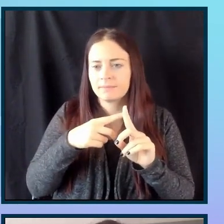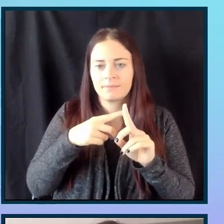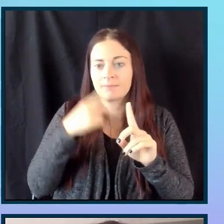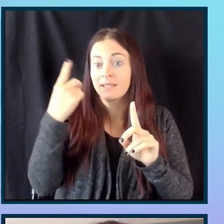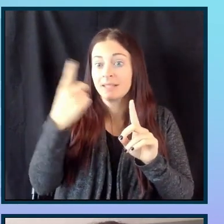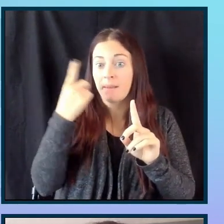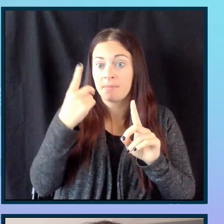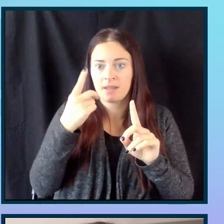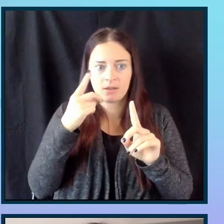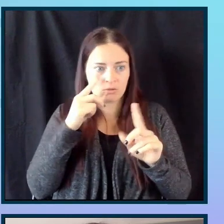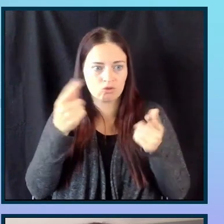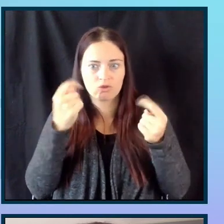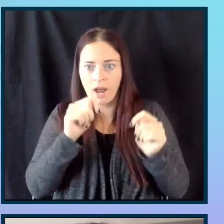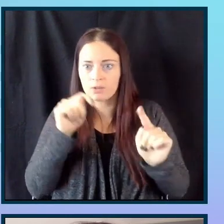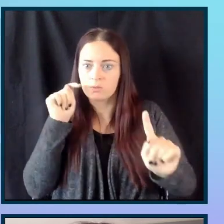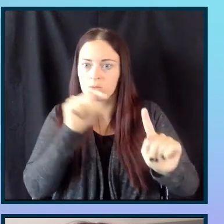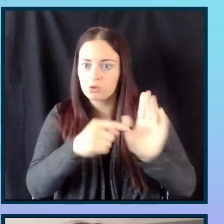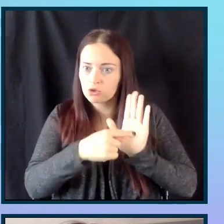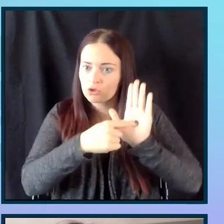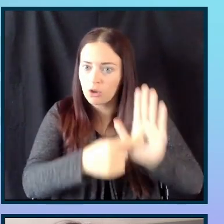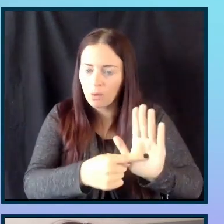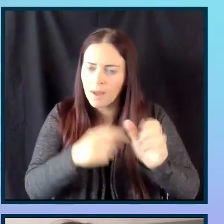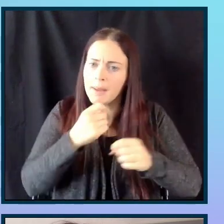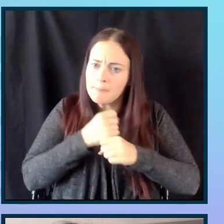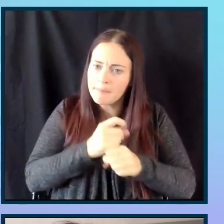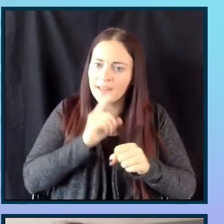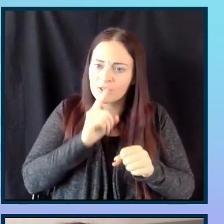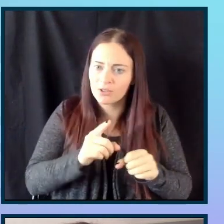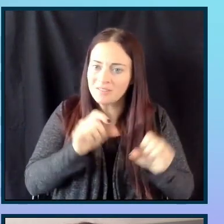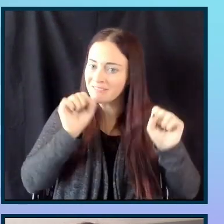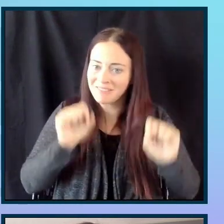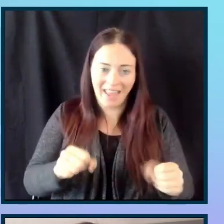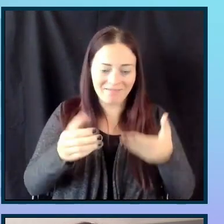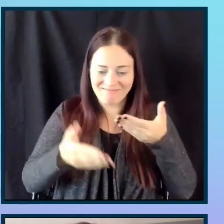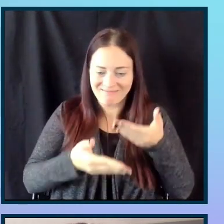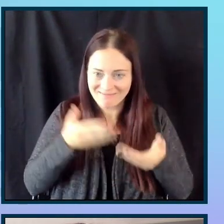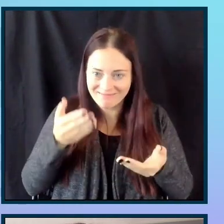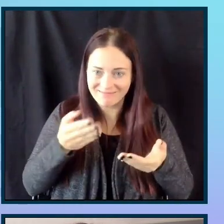Make sure that the thing is visible when you, you see this often with sticky headers,